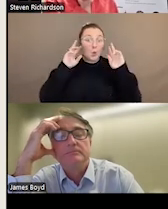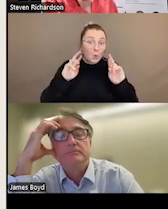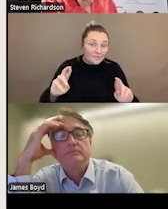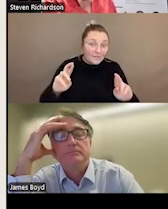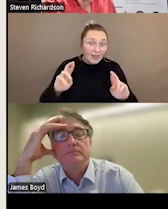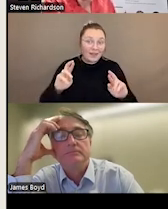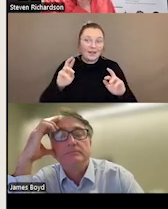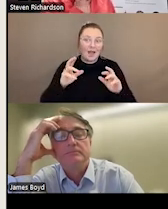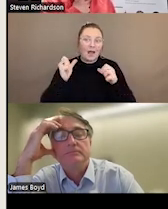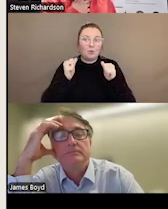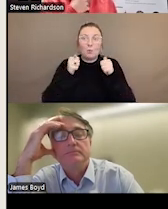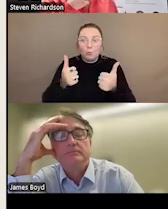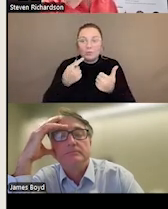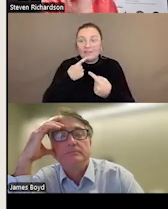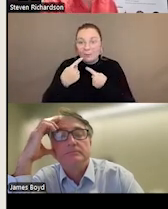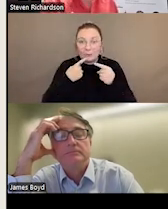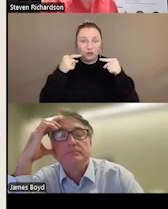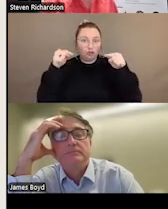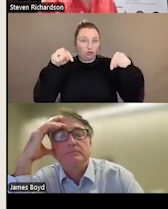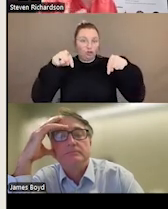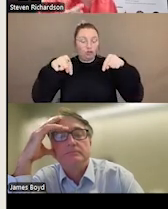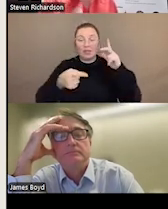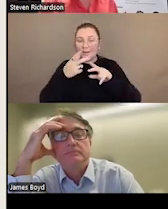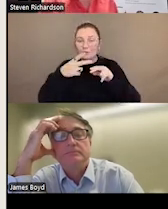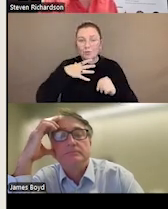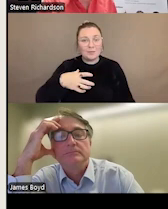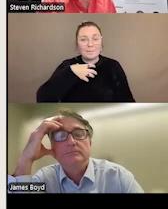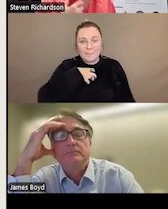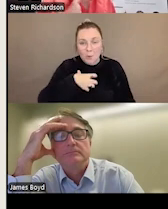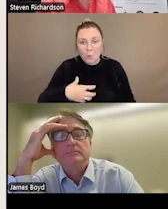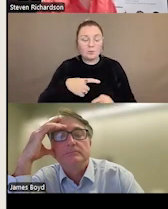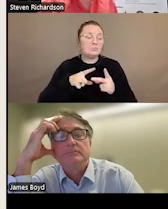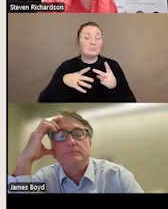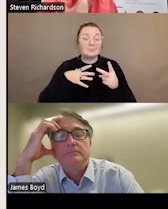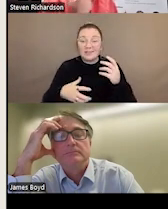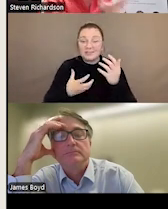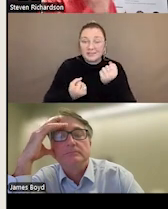been some good information here. If you need more support, if you need a deeper dive, by all means